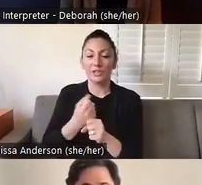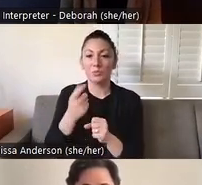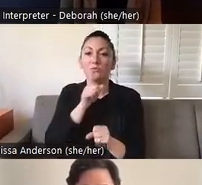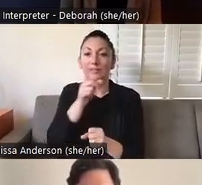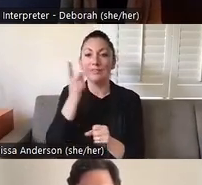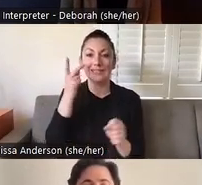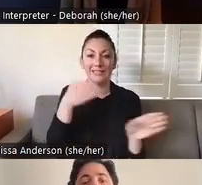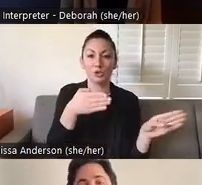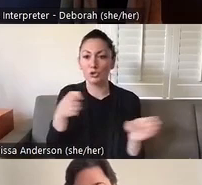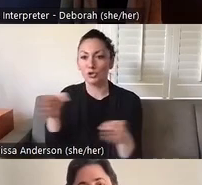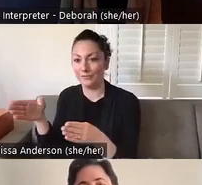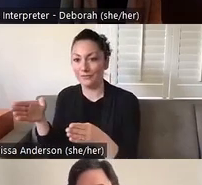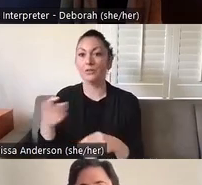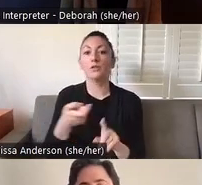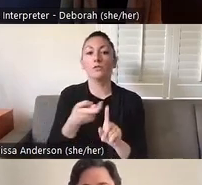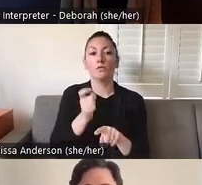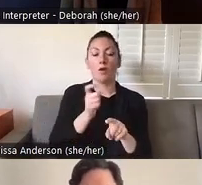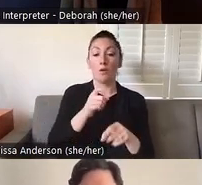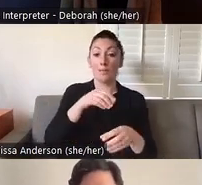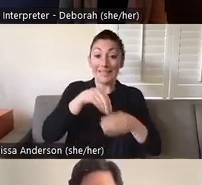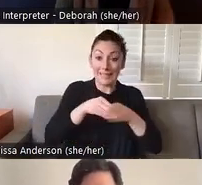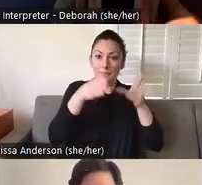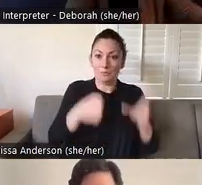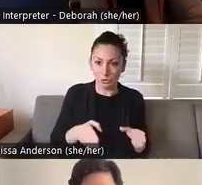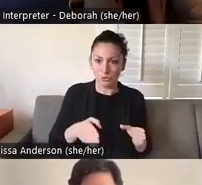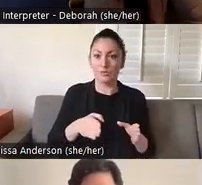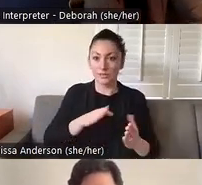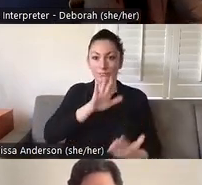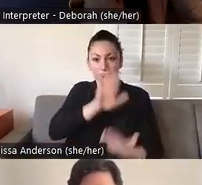historically over the last several years we've really seen a shift from in-person